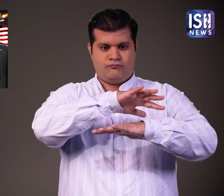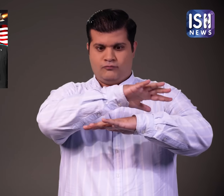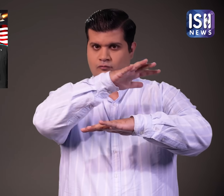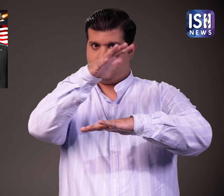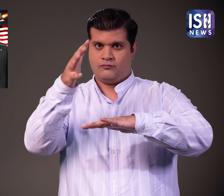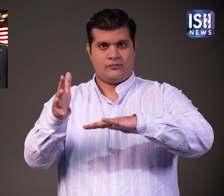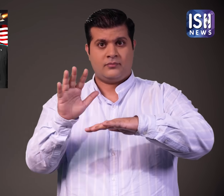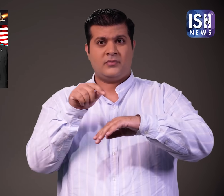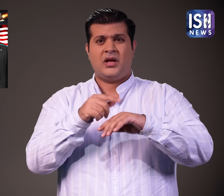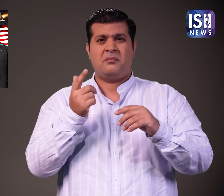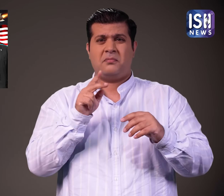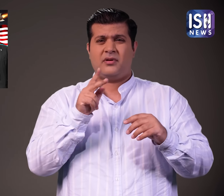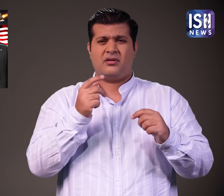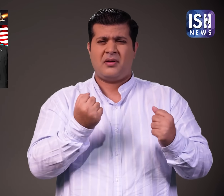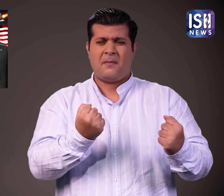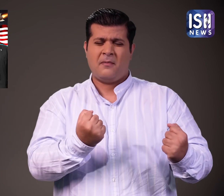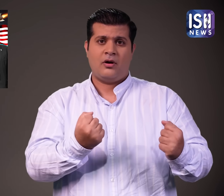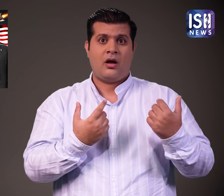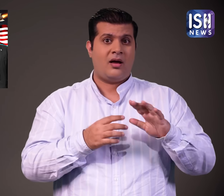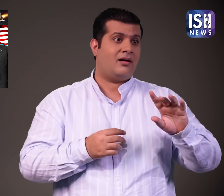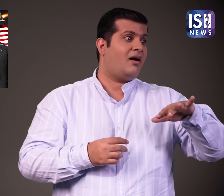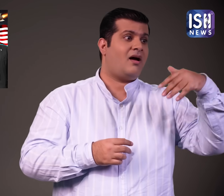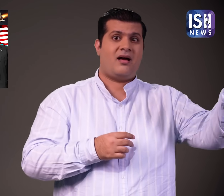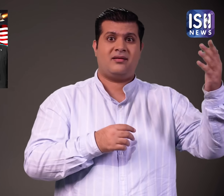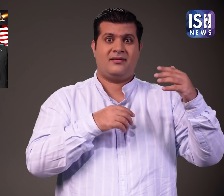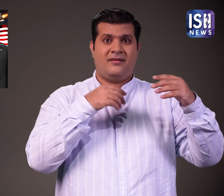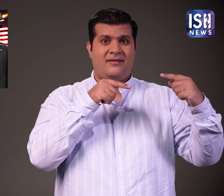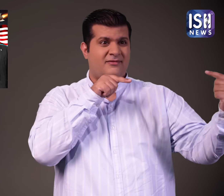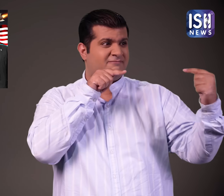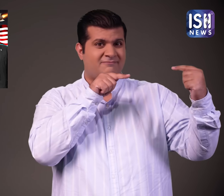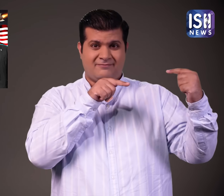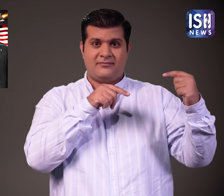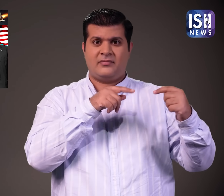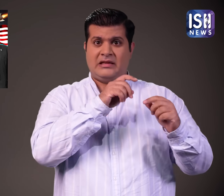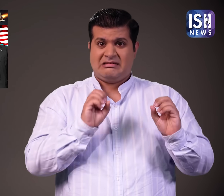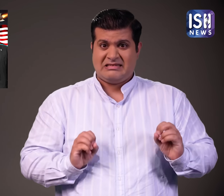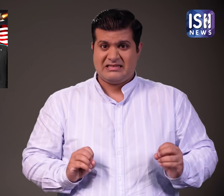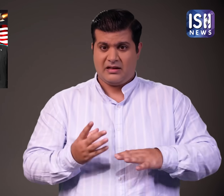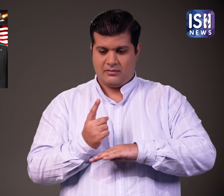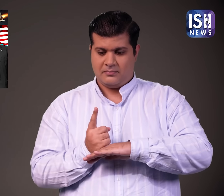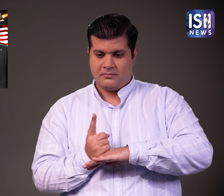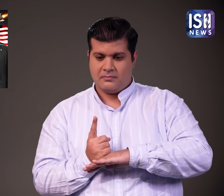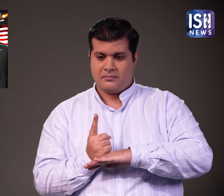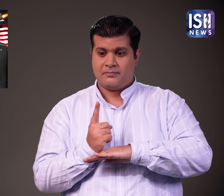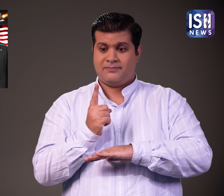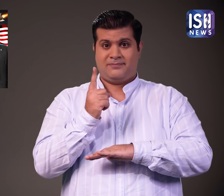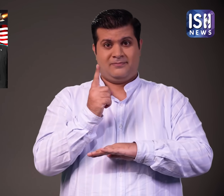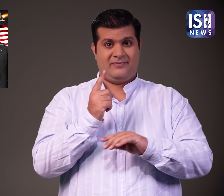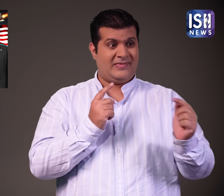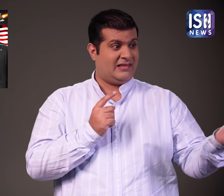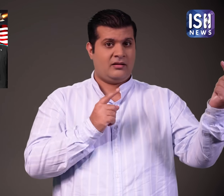The Golden Dome would be so powerful that as the enemy missile takes off from the ground,